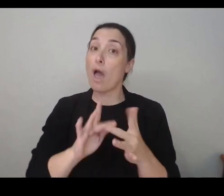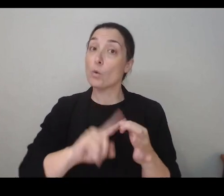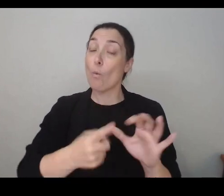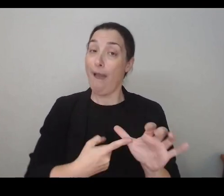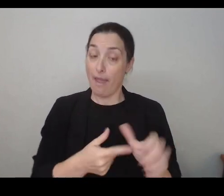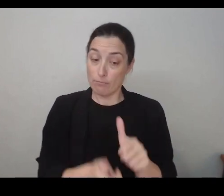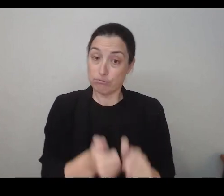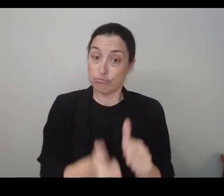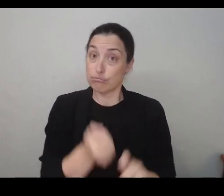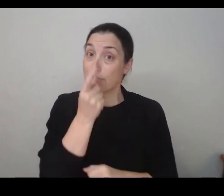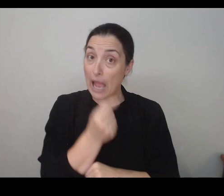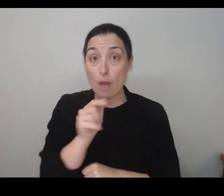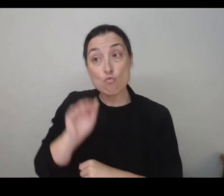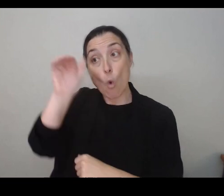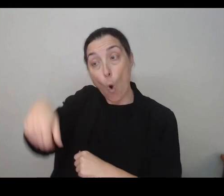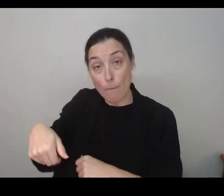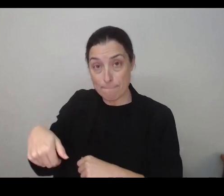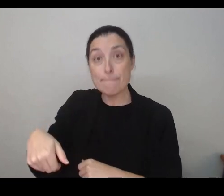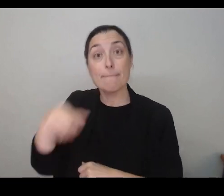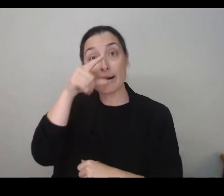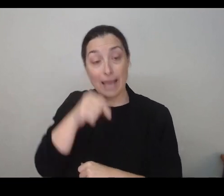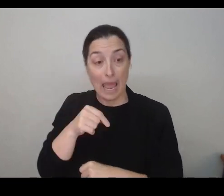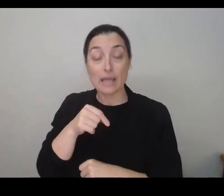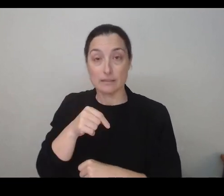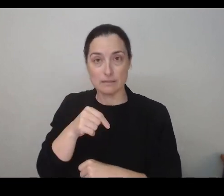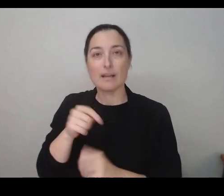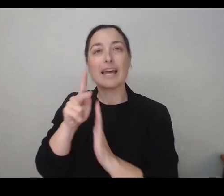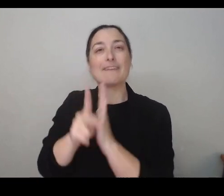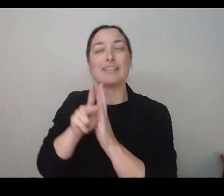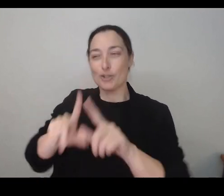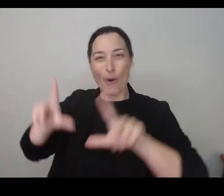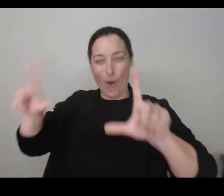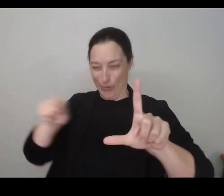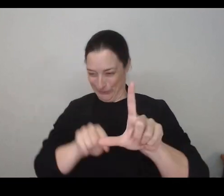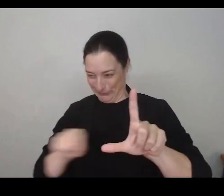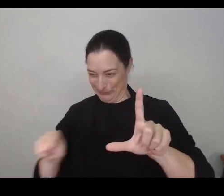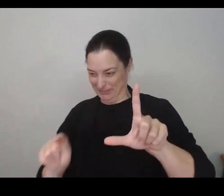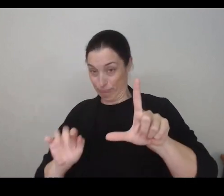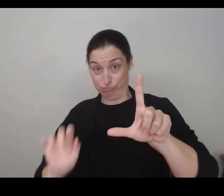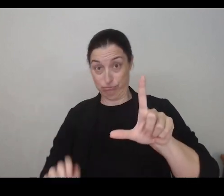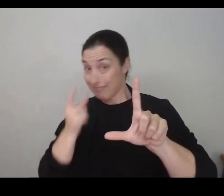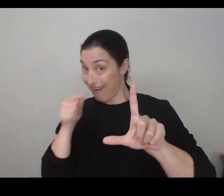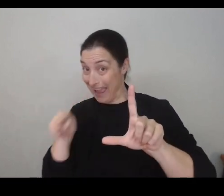If you're at home, you can submit your questions below the video on the gallery's website. If you're here with us in the theatre,